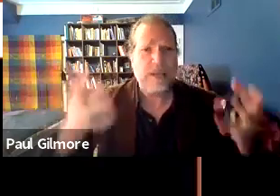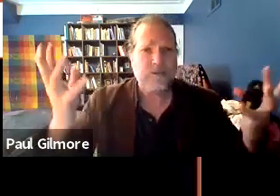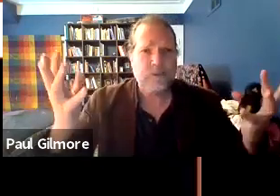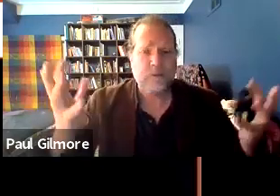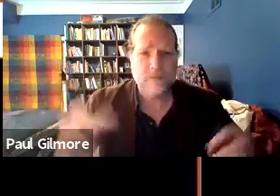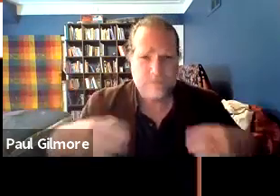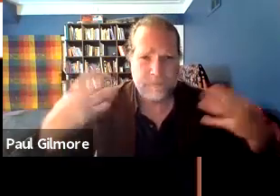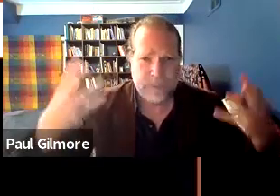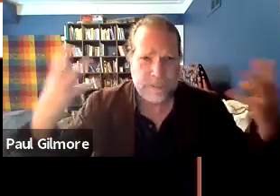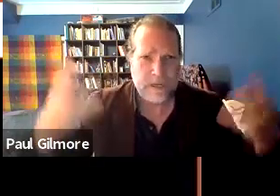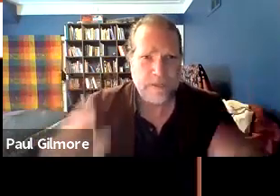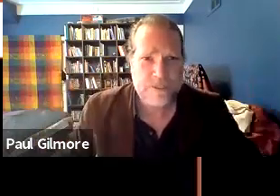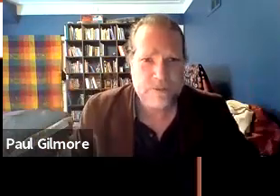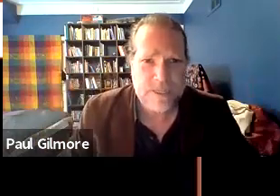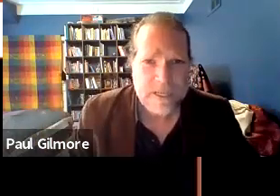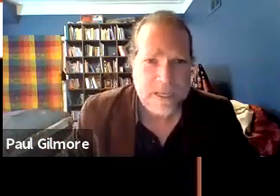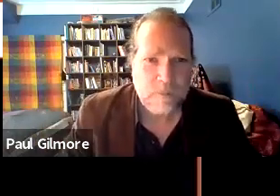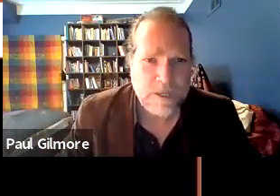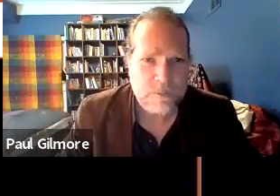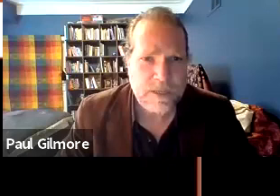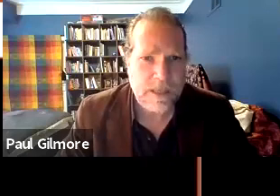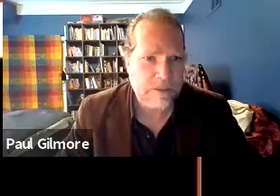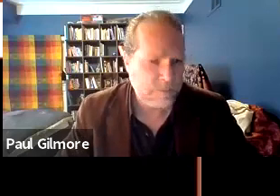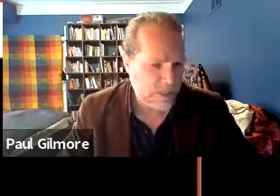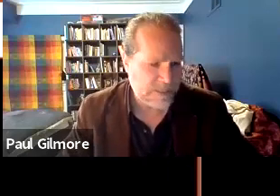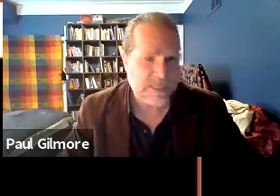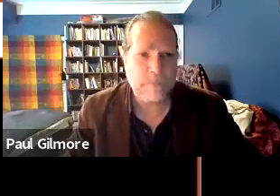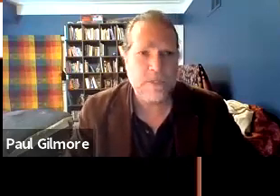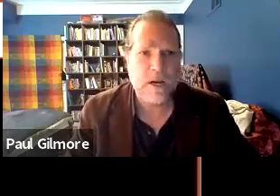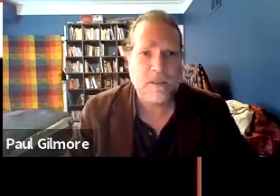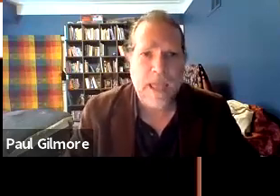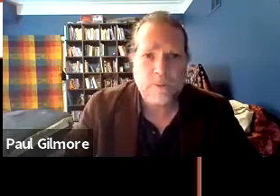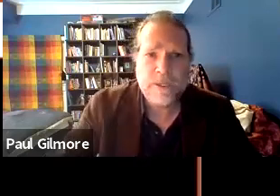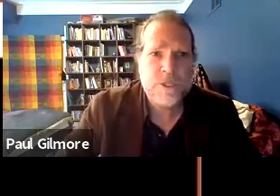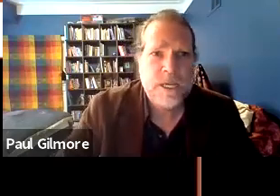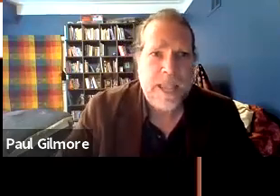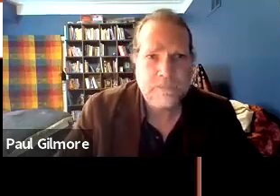an actual quote from our history. Why should we allow them to establish our language and